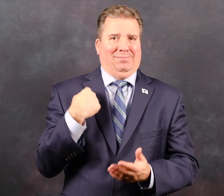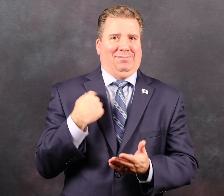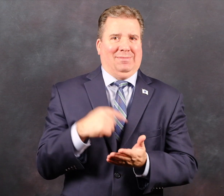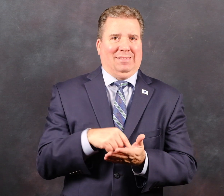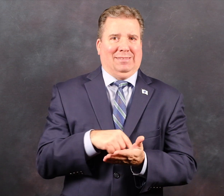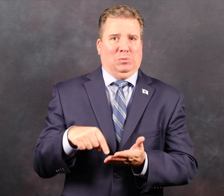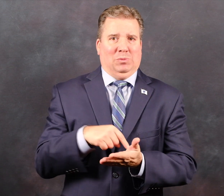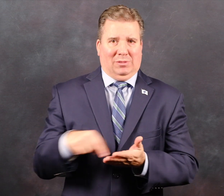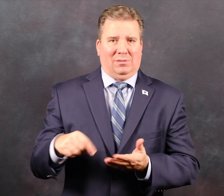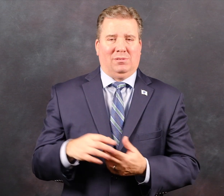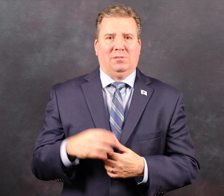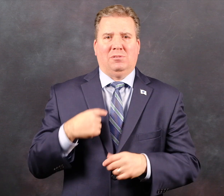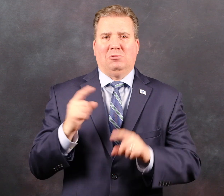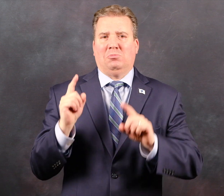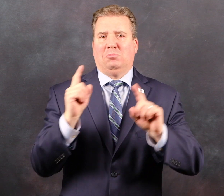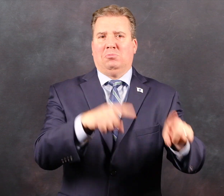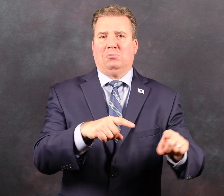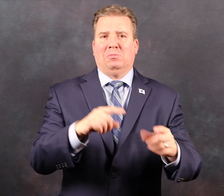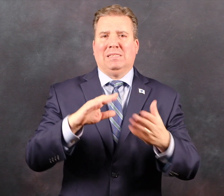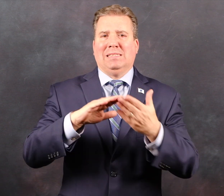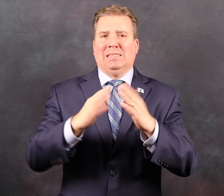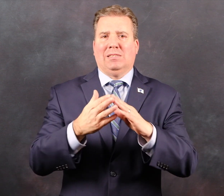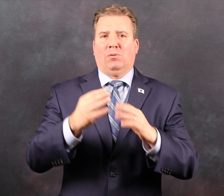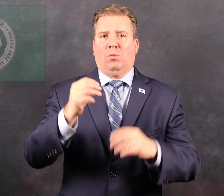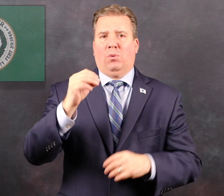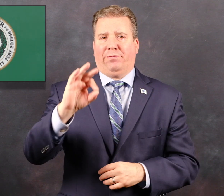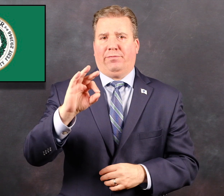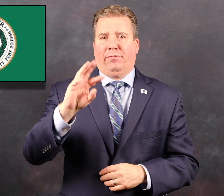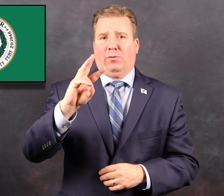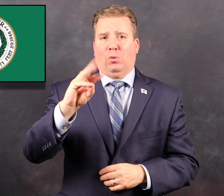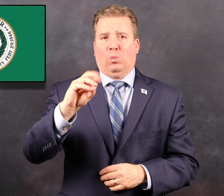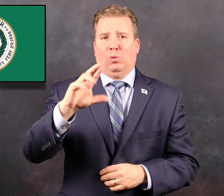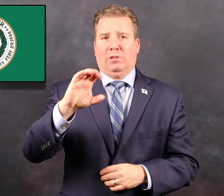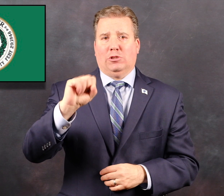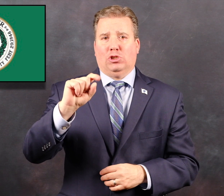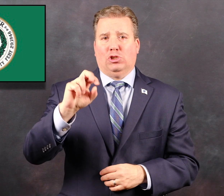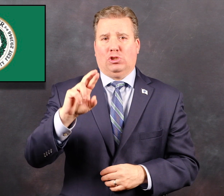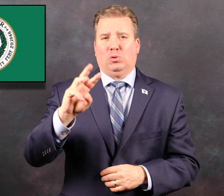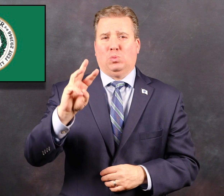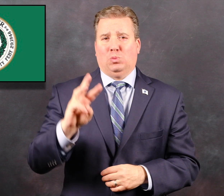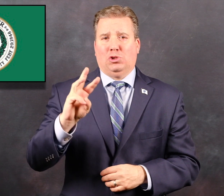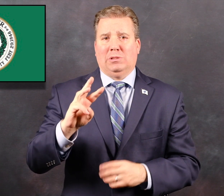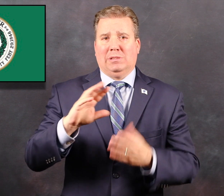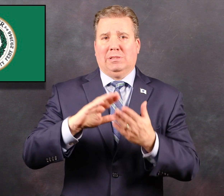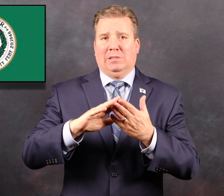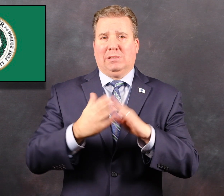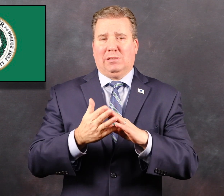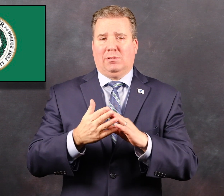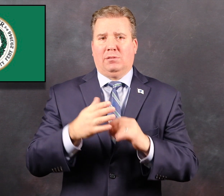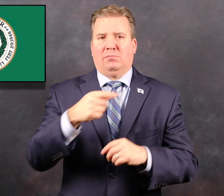This past week, I attended a meeting hosted by the City of Worcester’s Commission on Disabilities.